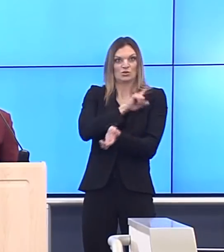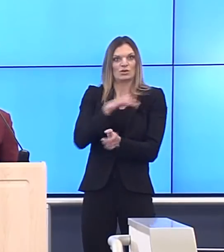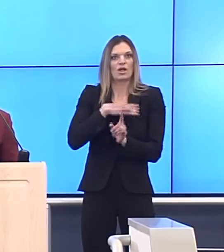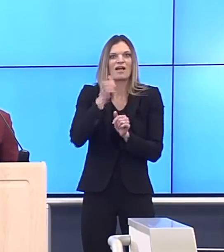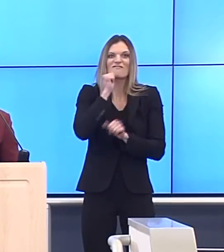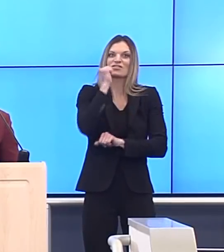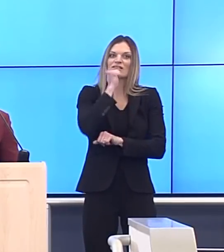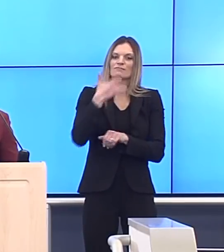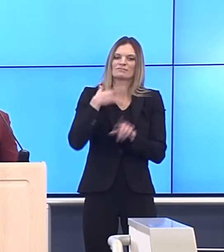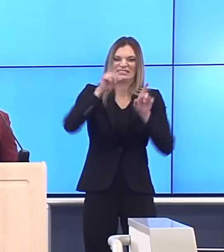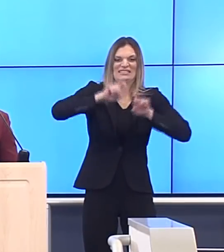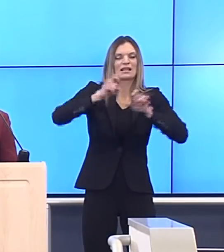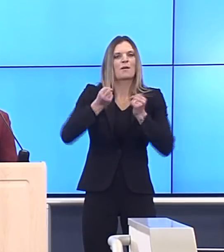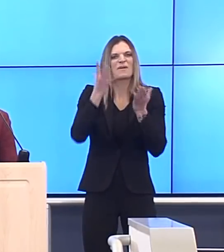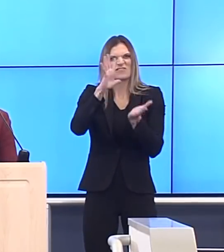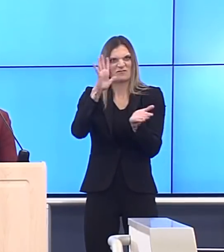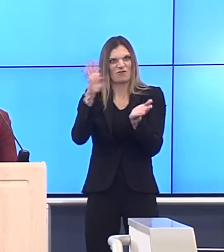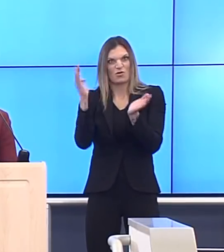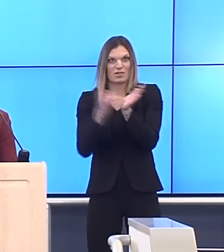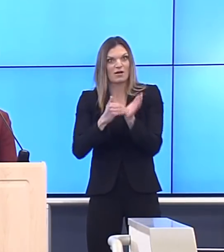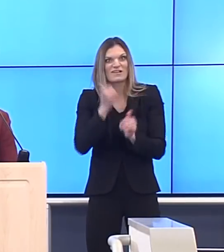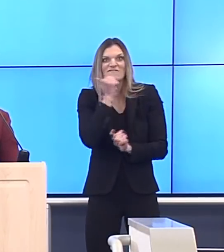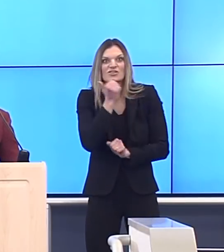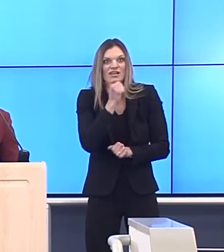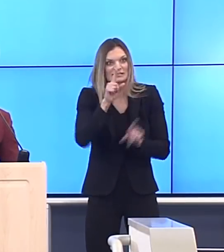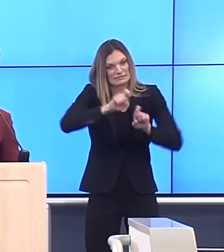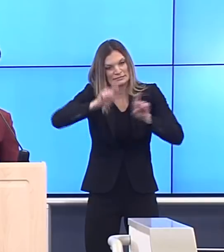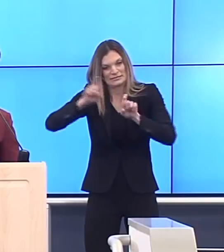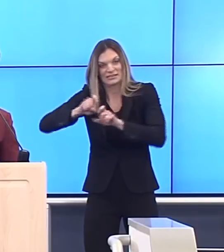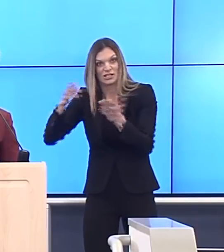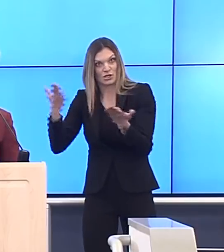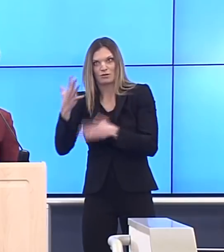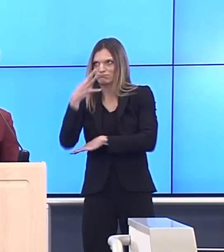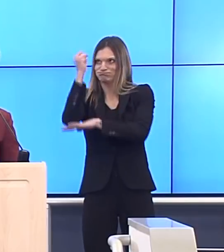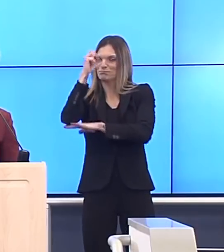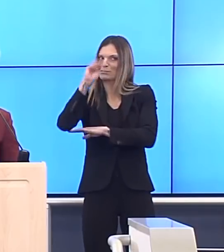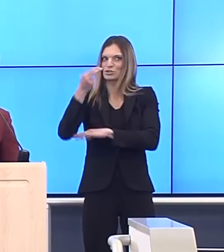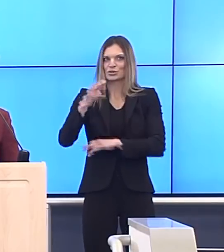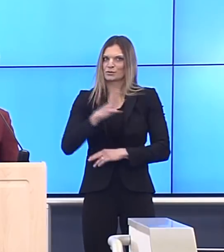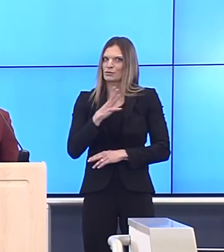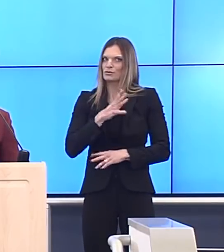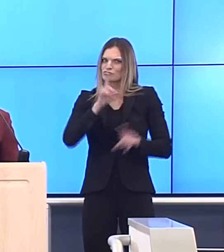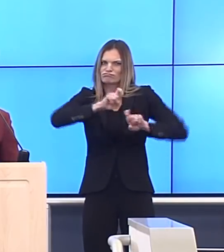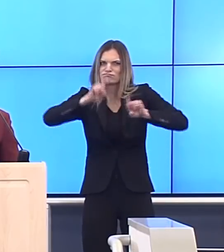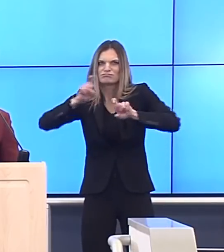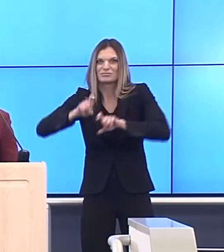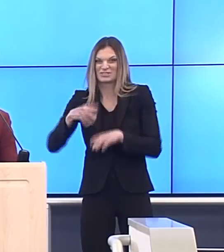WITH OUR TESTING LAST WEEK WE WERE TESTING ON AVERAGE 54,000 PEOPLE A DAY AND WE'RE ACTUALLY ONE OF THE TOP STATES